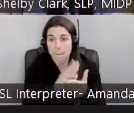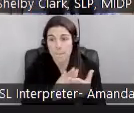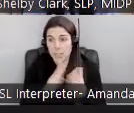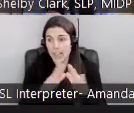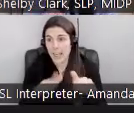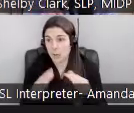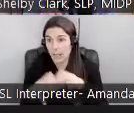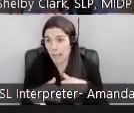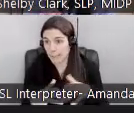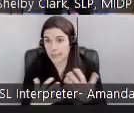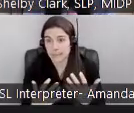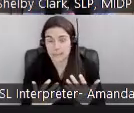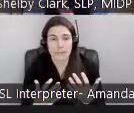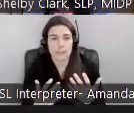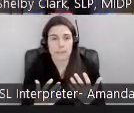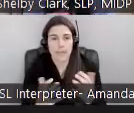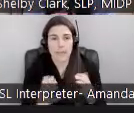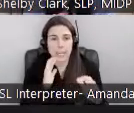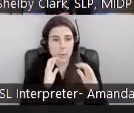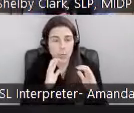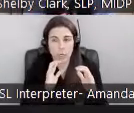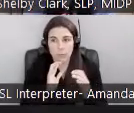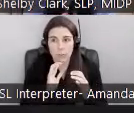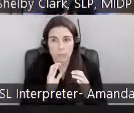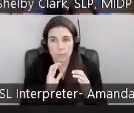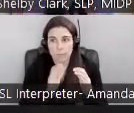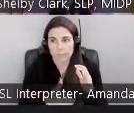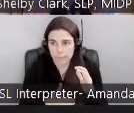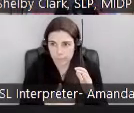words or communication patterns that were previously